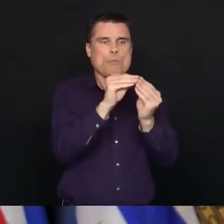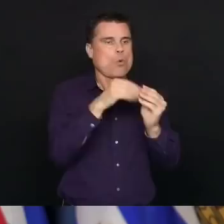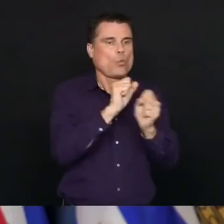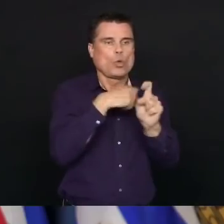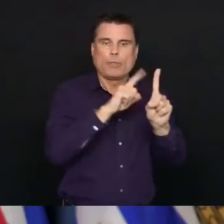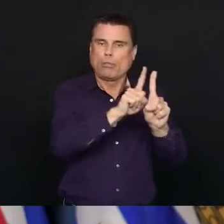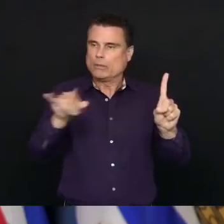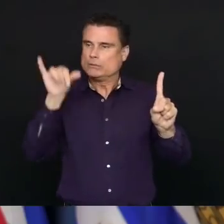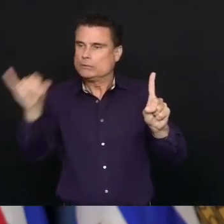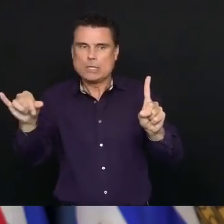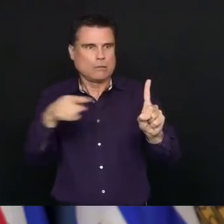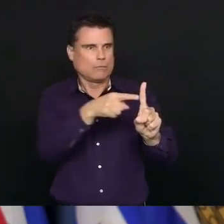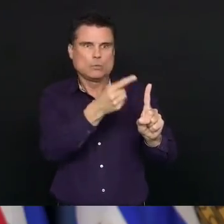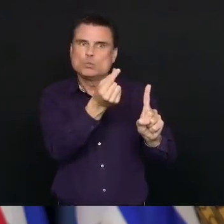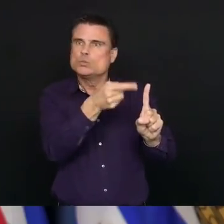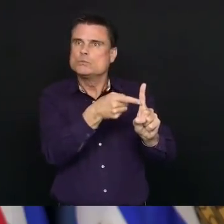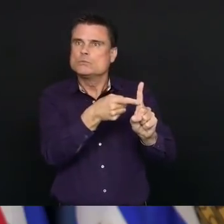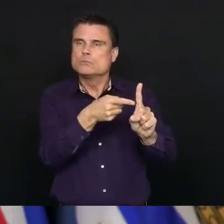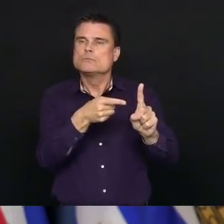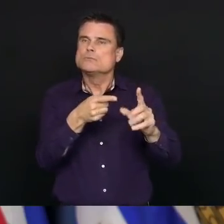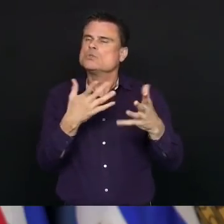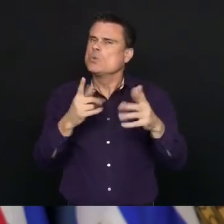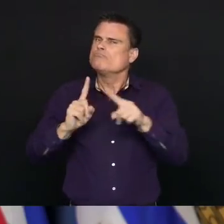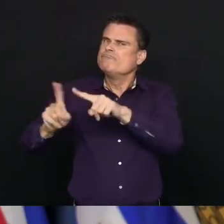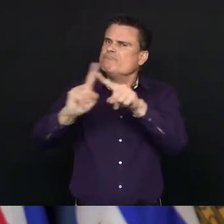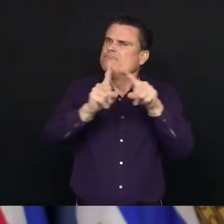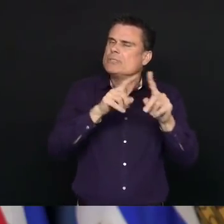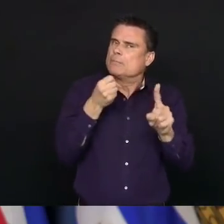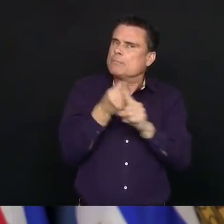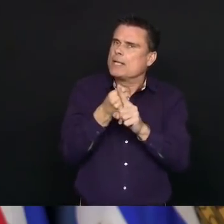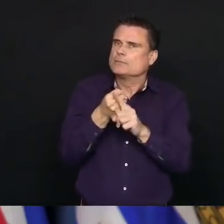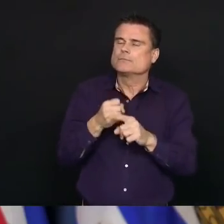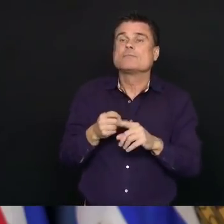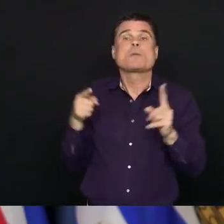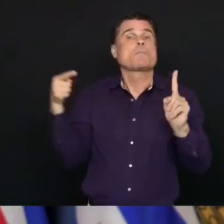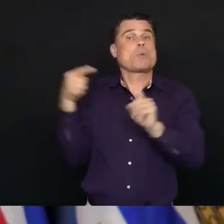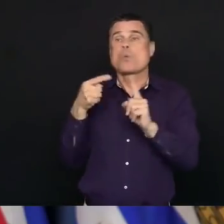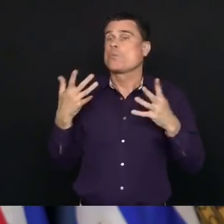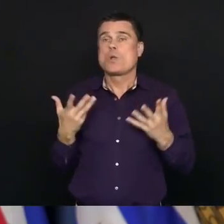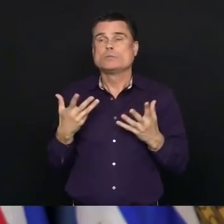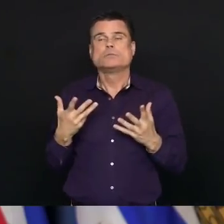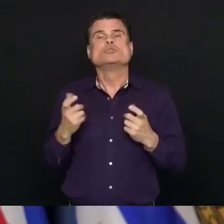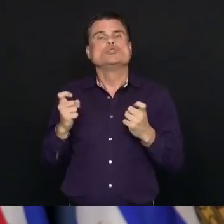We cheer for them every day and we should. We should celebrate them every day